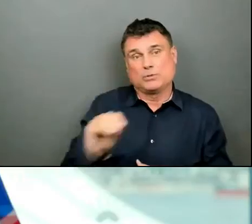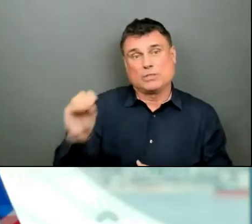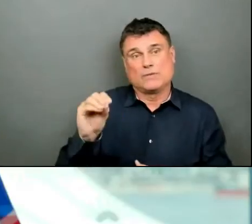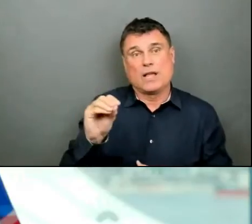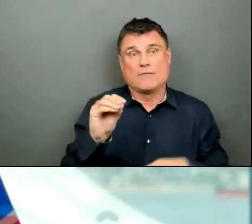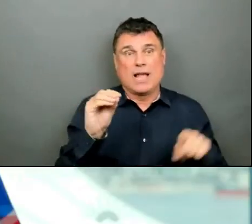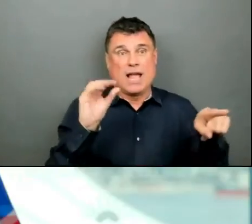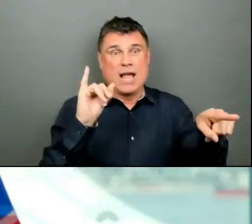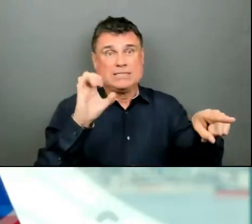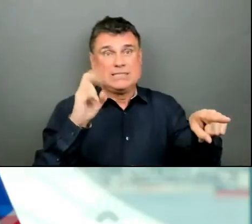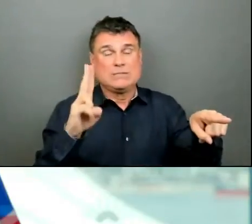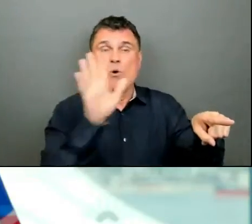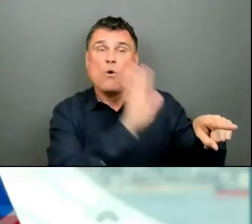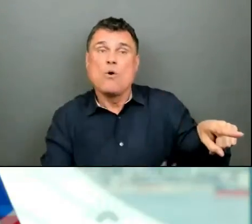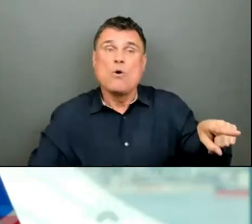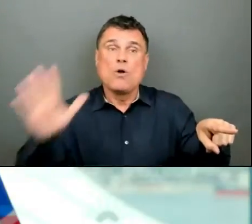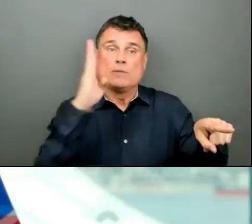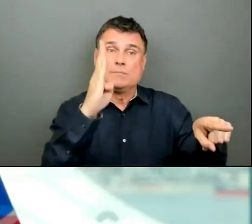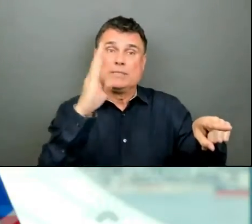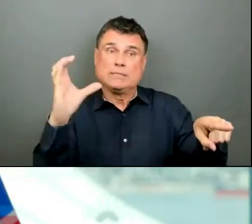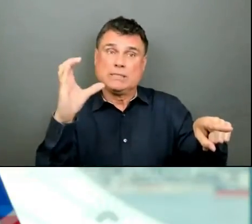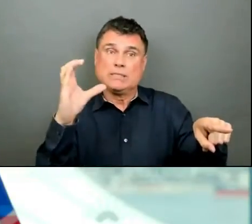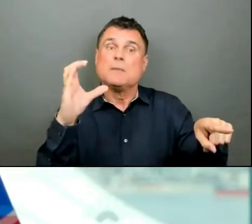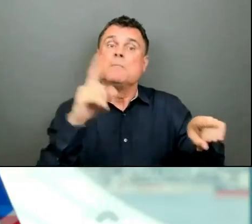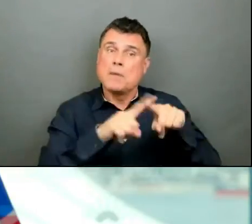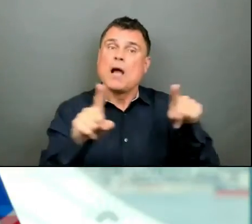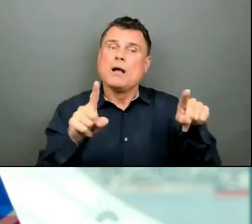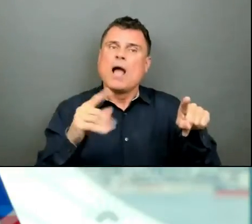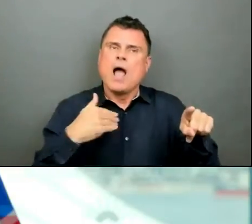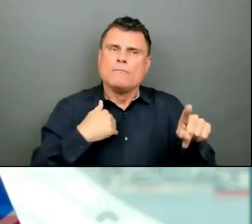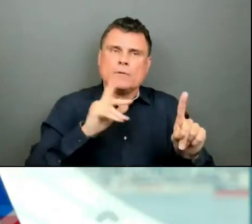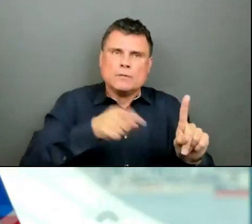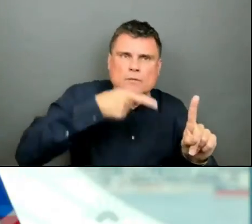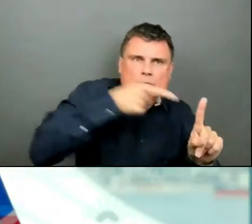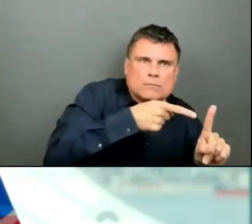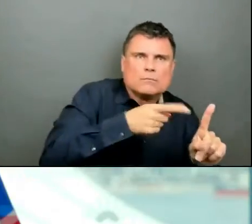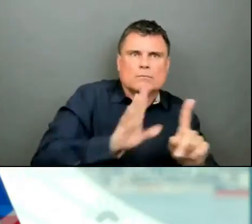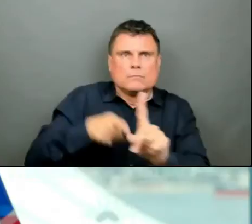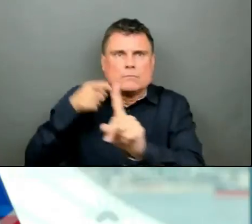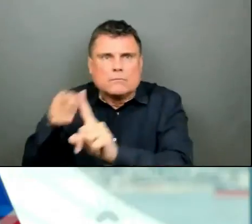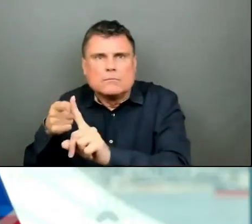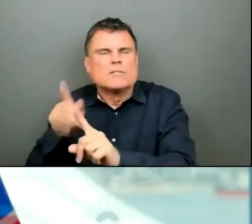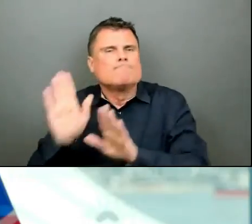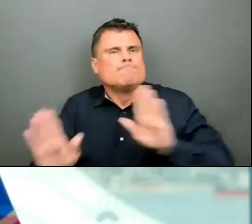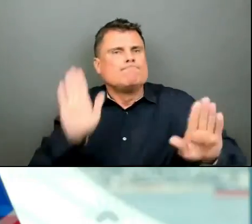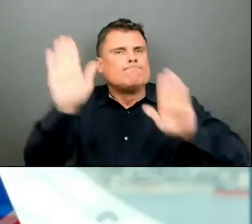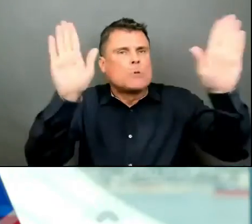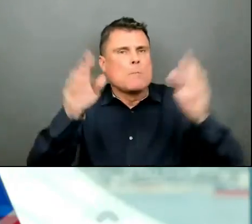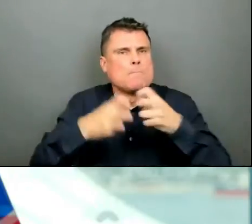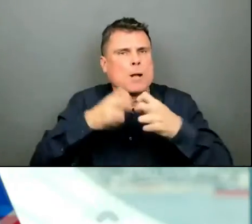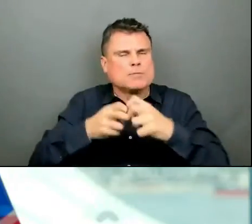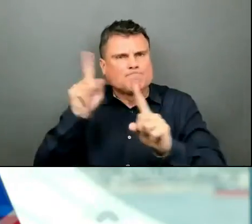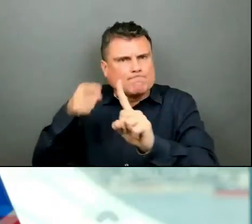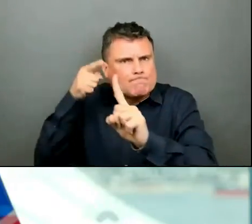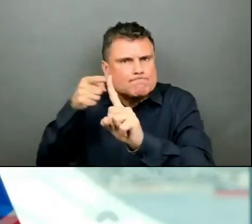doesn't mean we don't have individual challenges, and there is a whole system in place of support. That doesn't change the